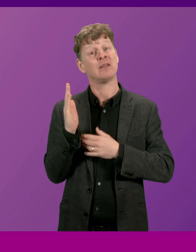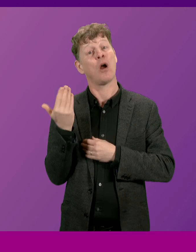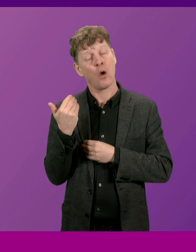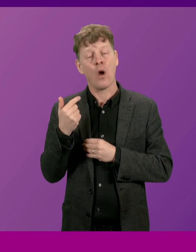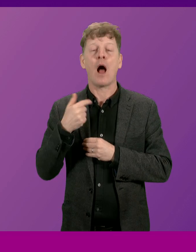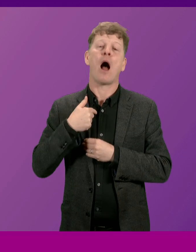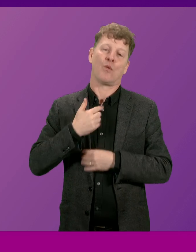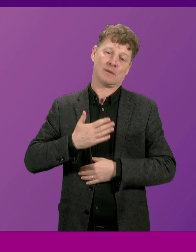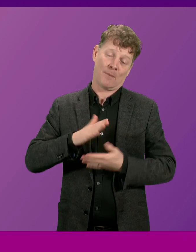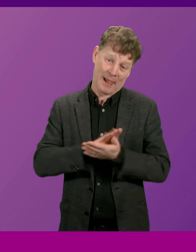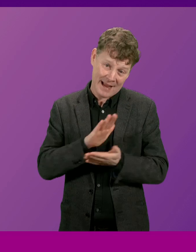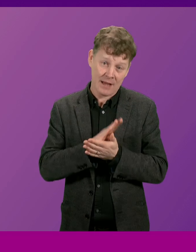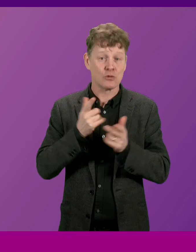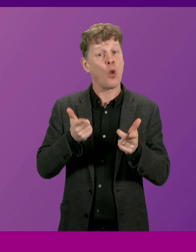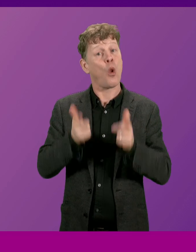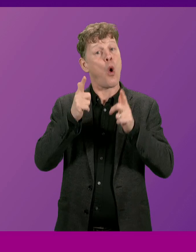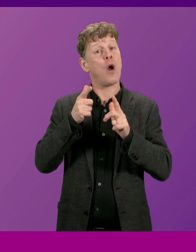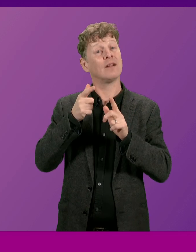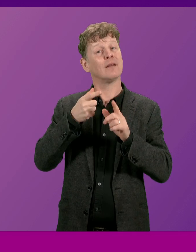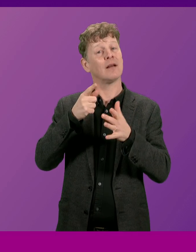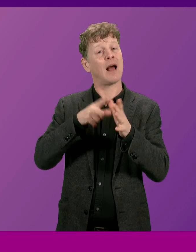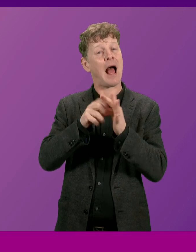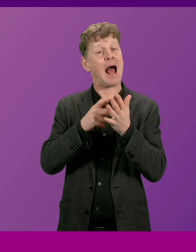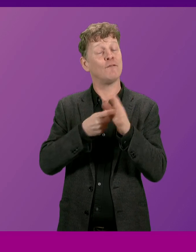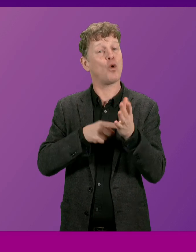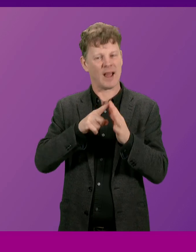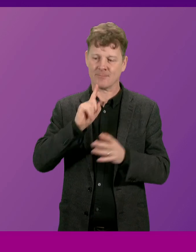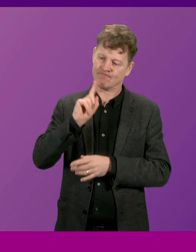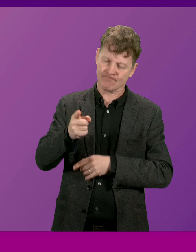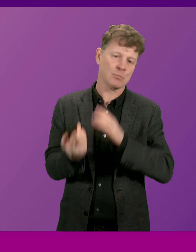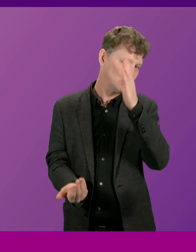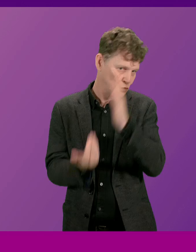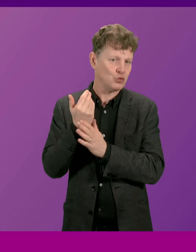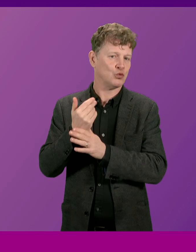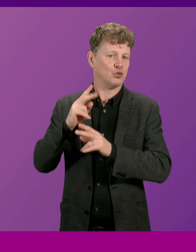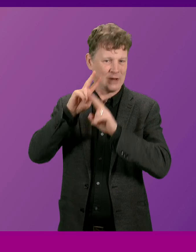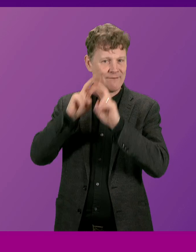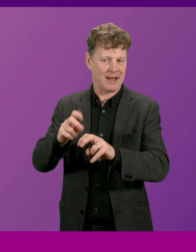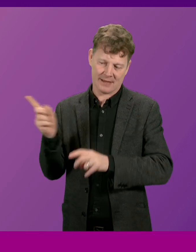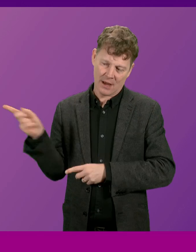Lord Advocate told me that she had instructed a new investigation by specialist prosecutors.